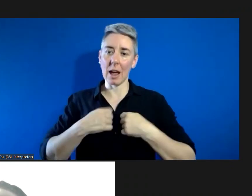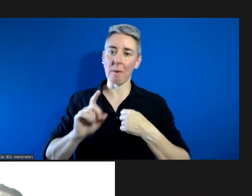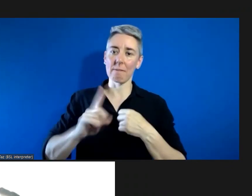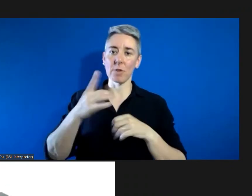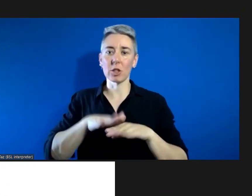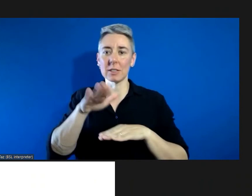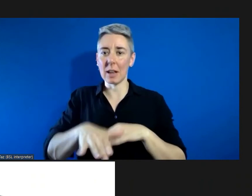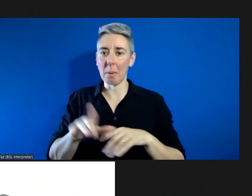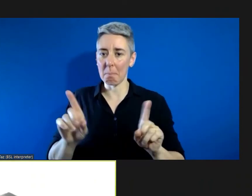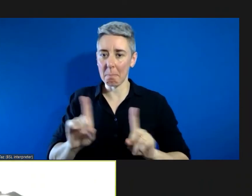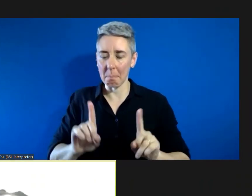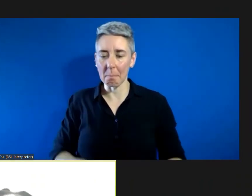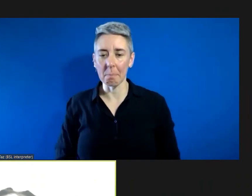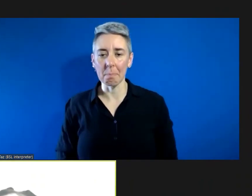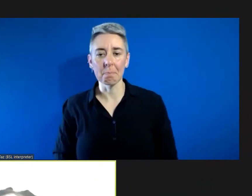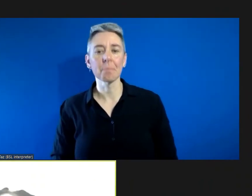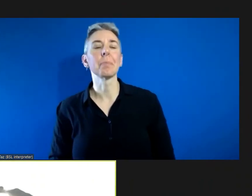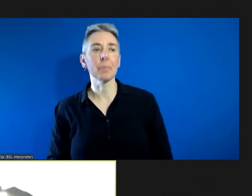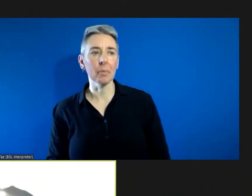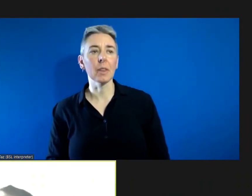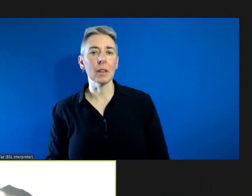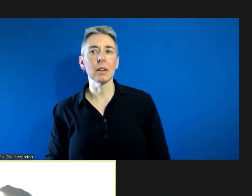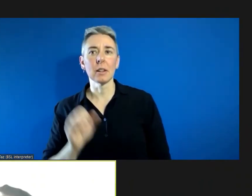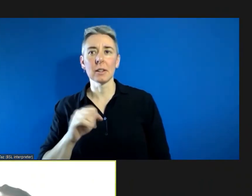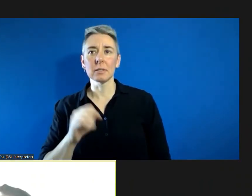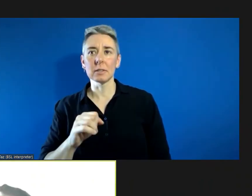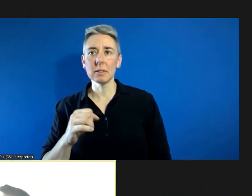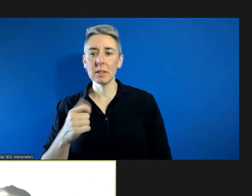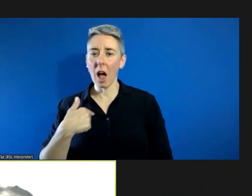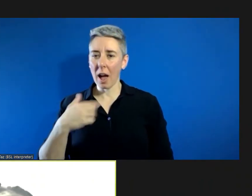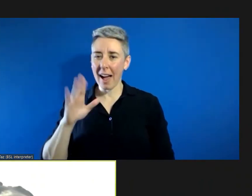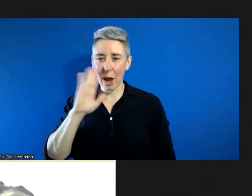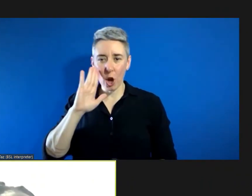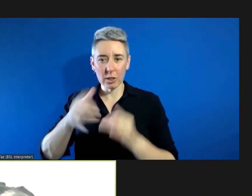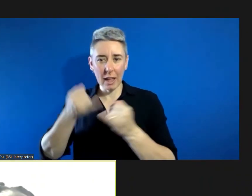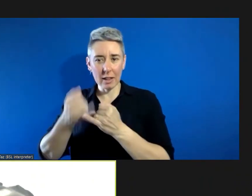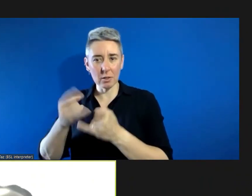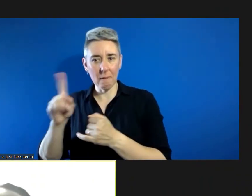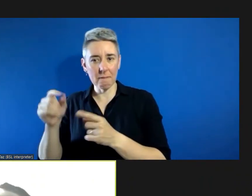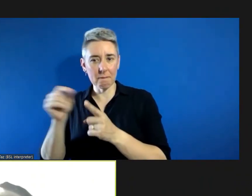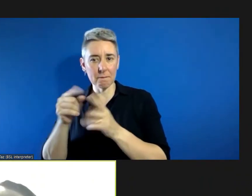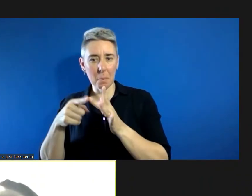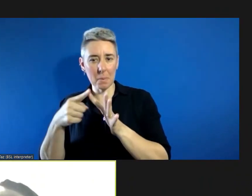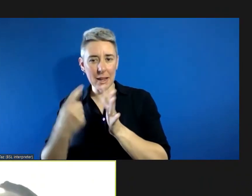Chiko: Yeah, I think I heard a bit of what Piers was saying, is about having those conversations,